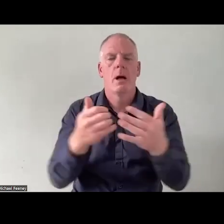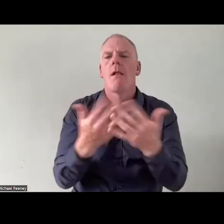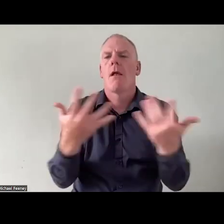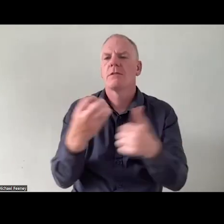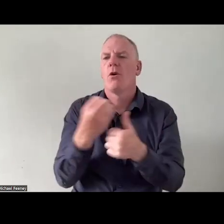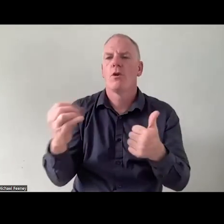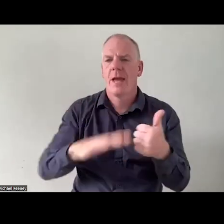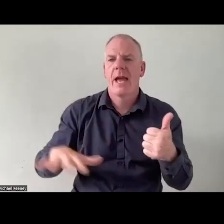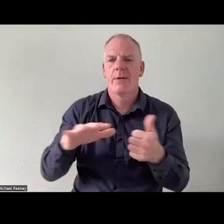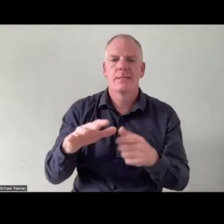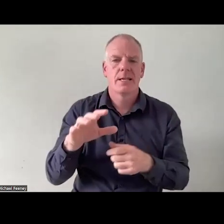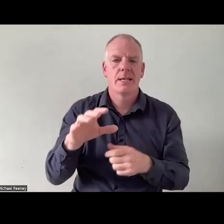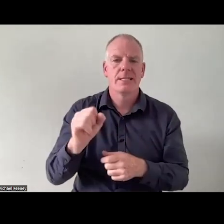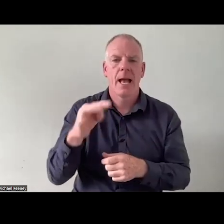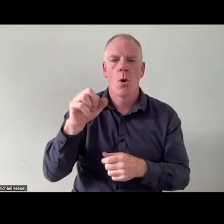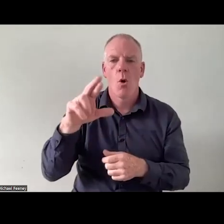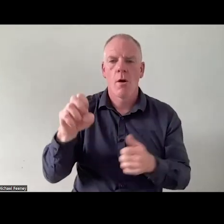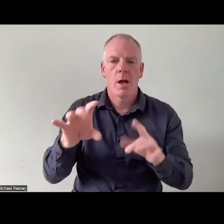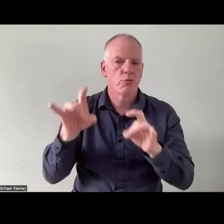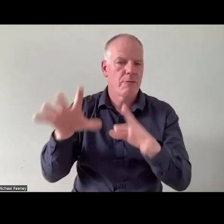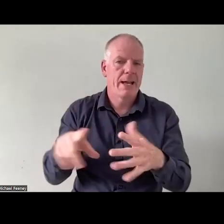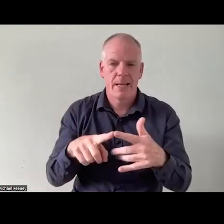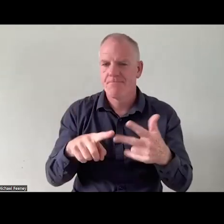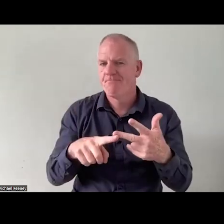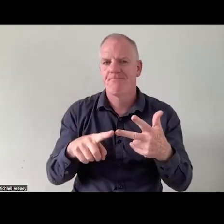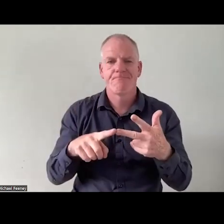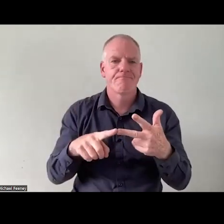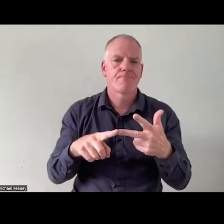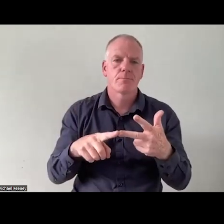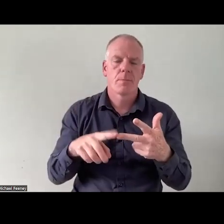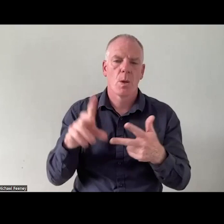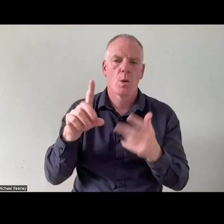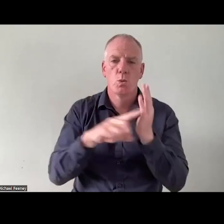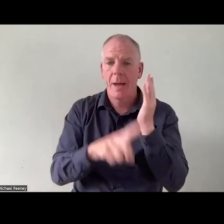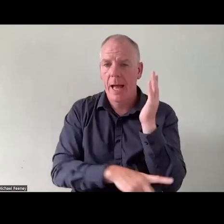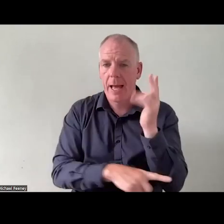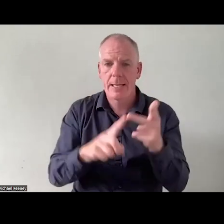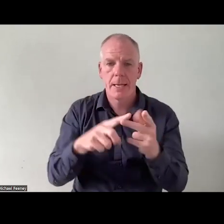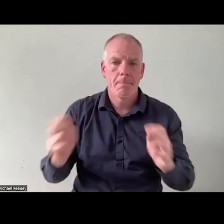Singapore, Australia, Dubai, Paris, Los Angeles.